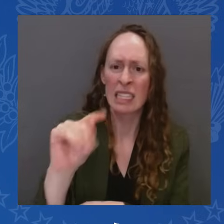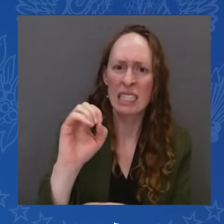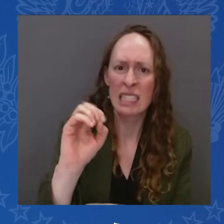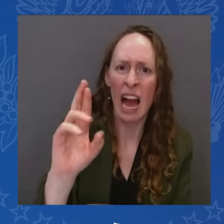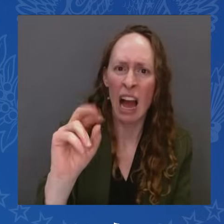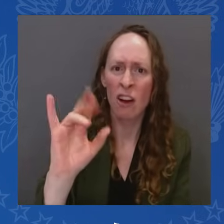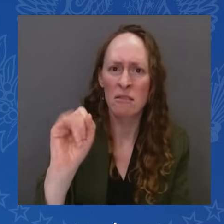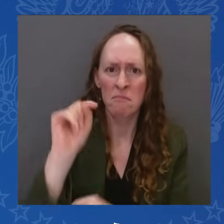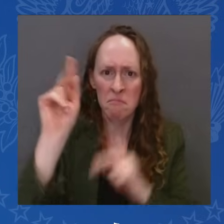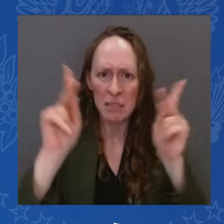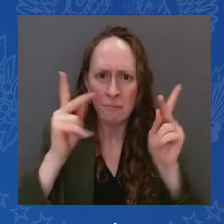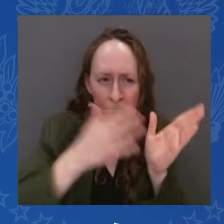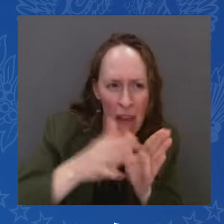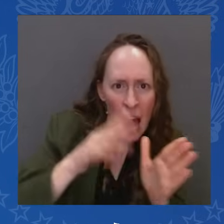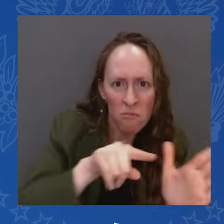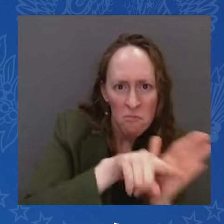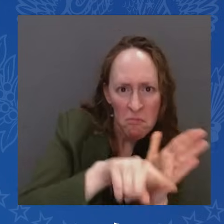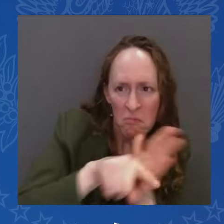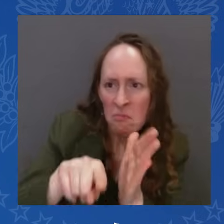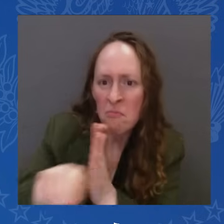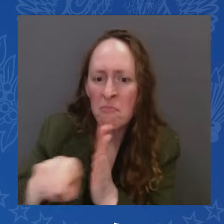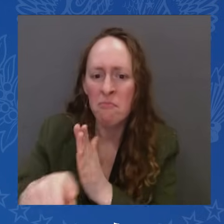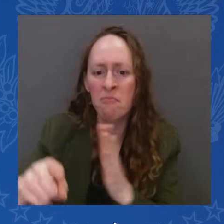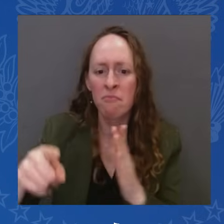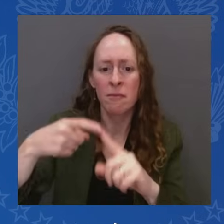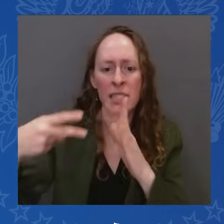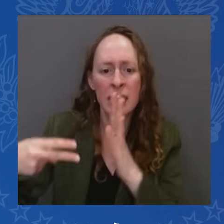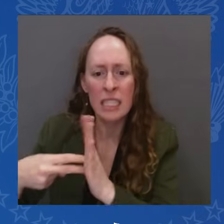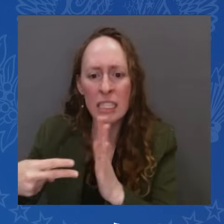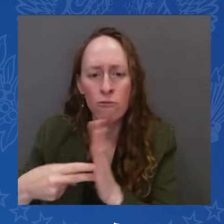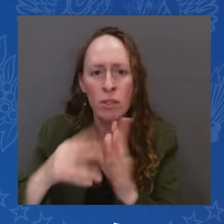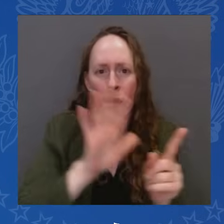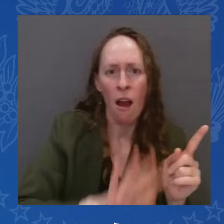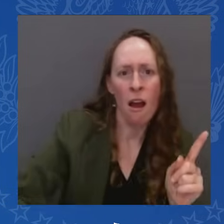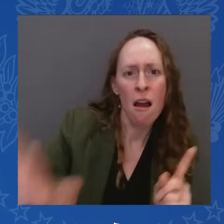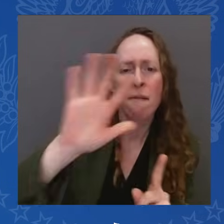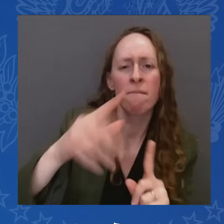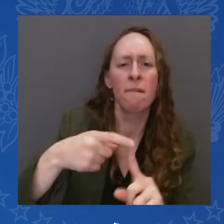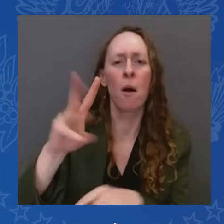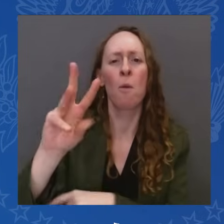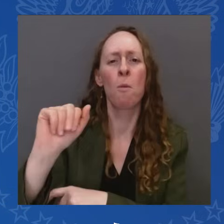And nucleus of these terroristic organization is not existing anymore.